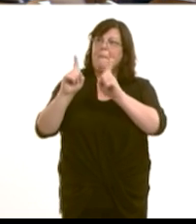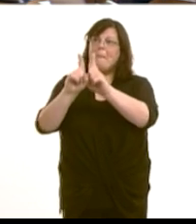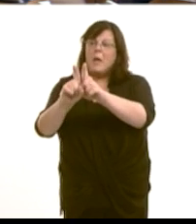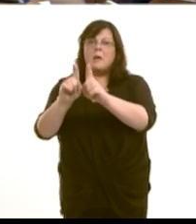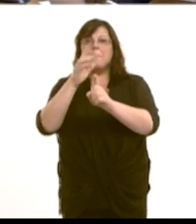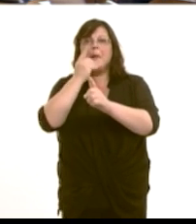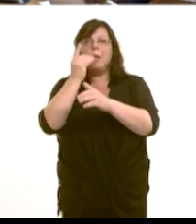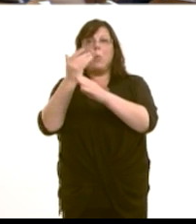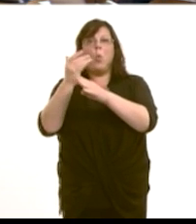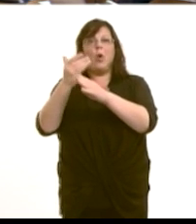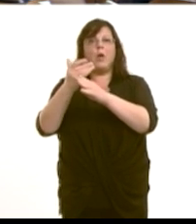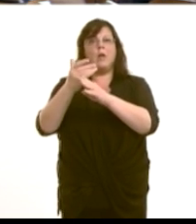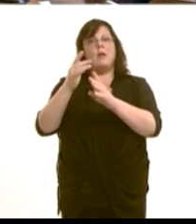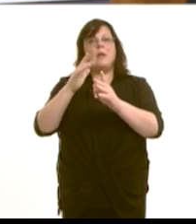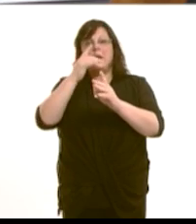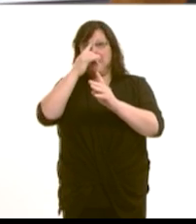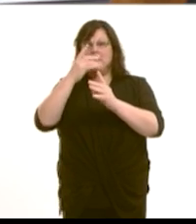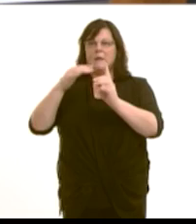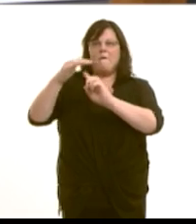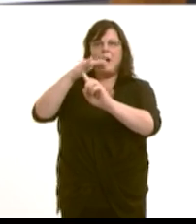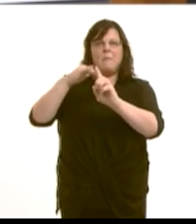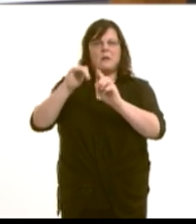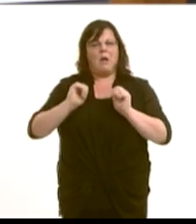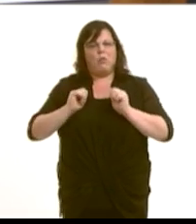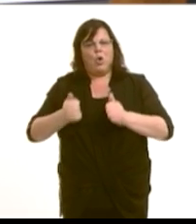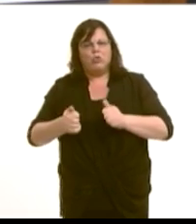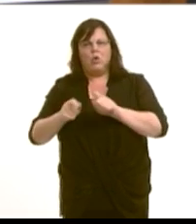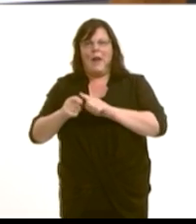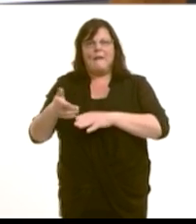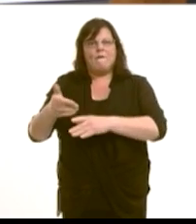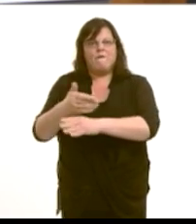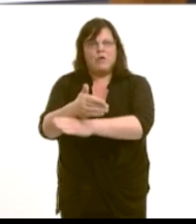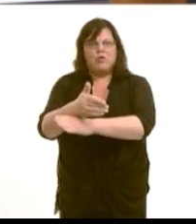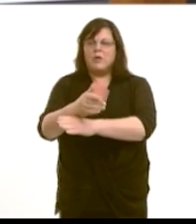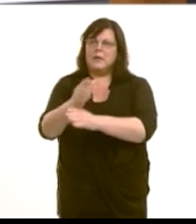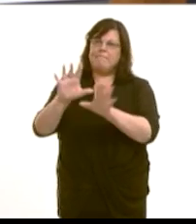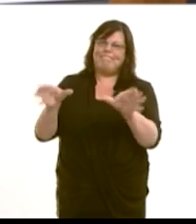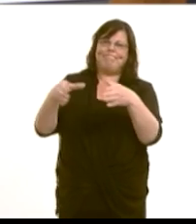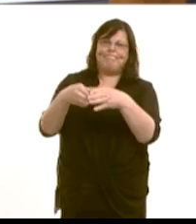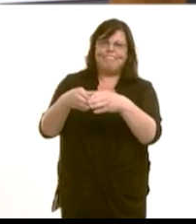environment and agriculture and fisheries sectors to discuss the implications of the UKís decision to leave the European Union.